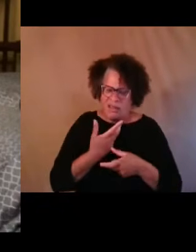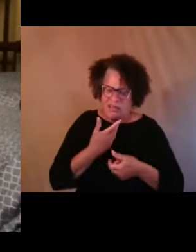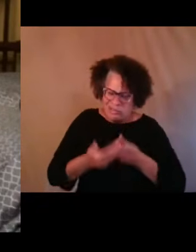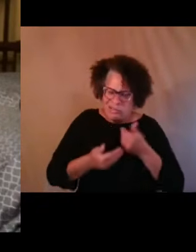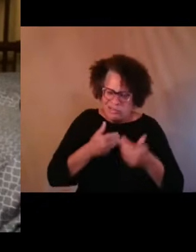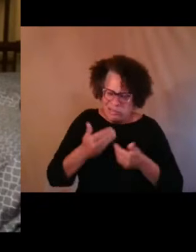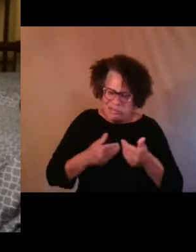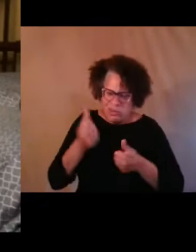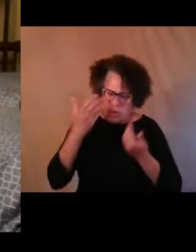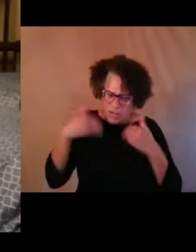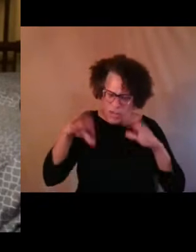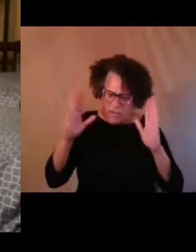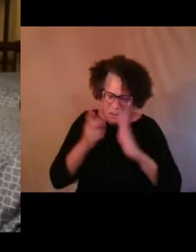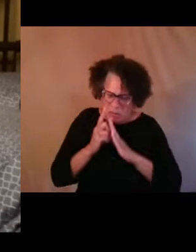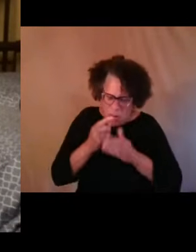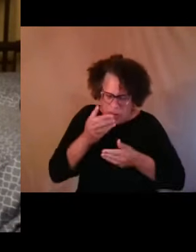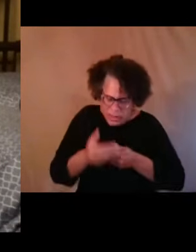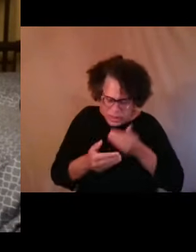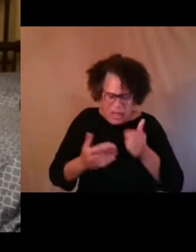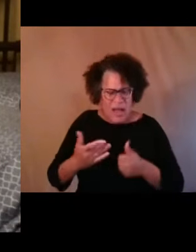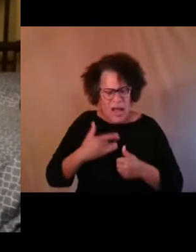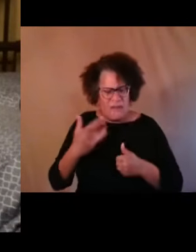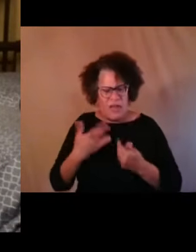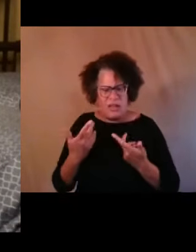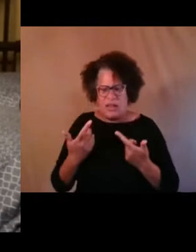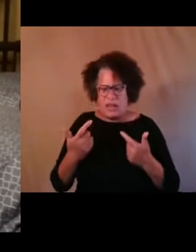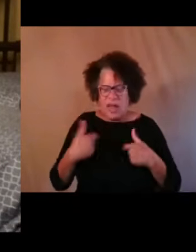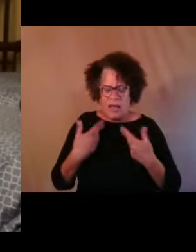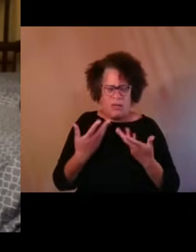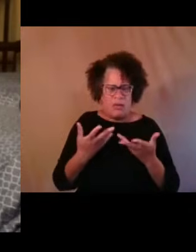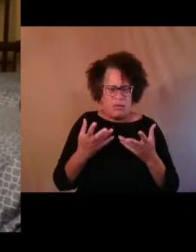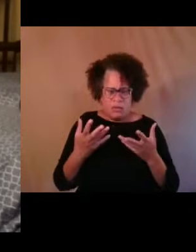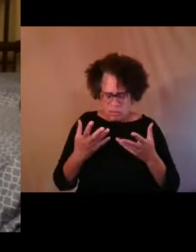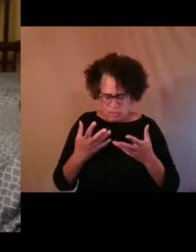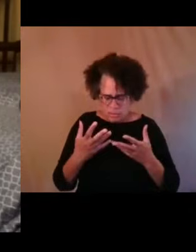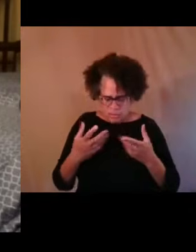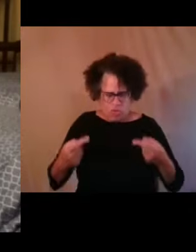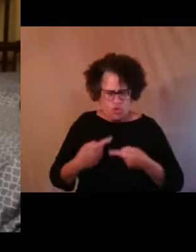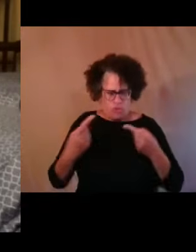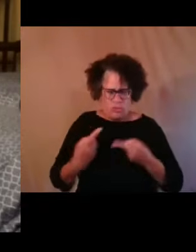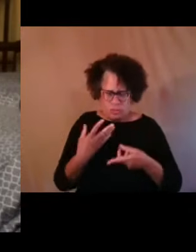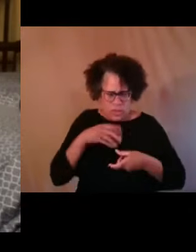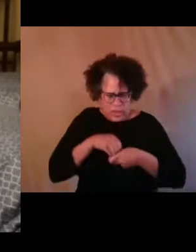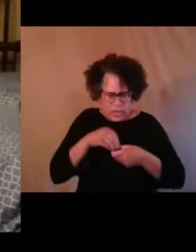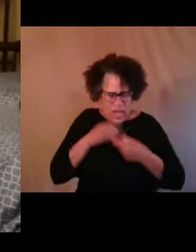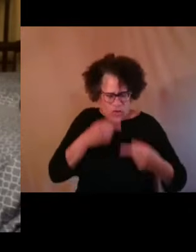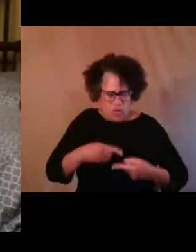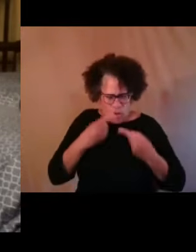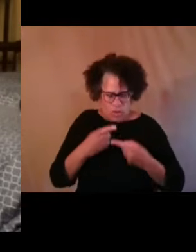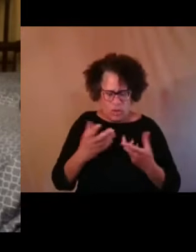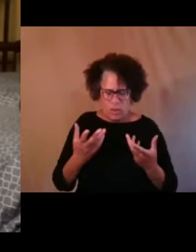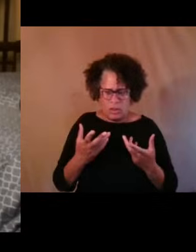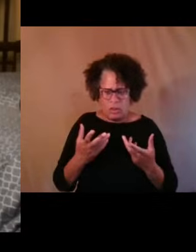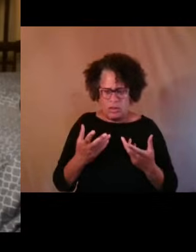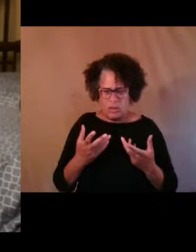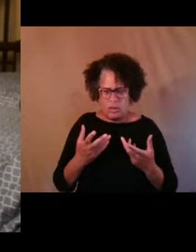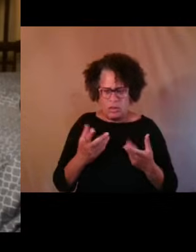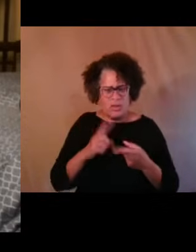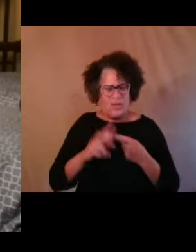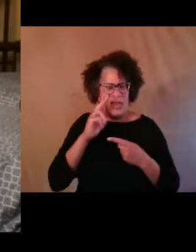moment by moment when I felt like I was being annihilated. When people despair, they can't see a future,